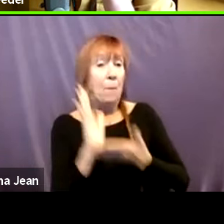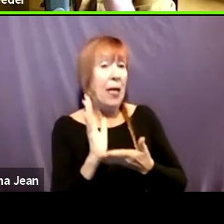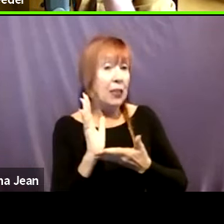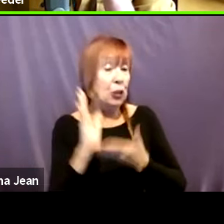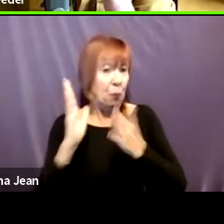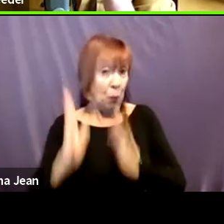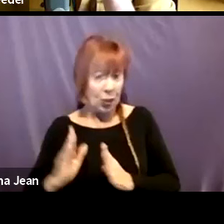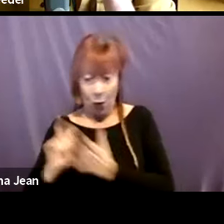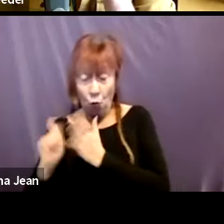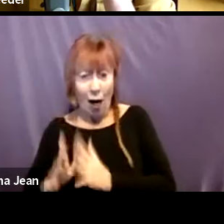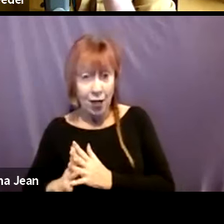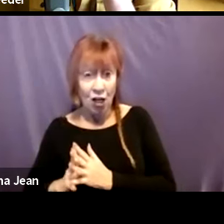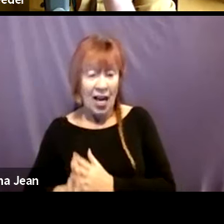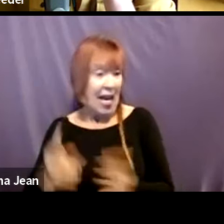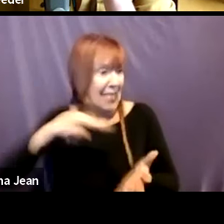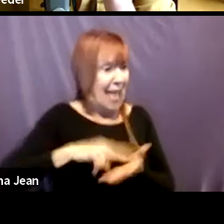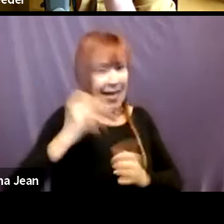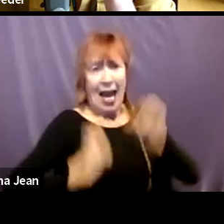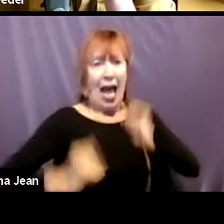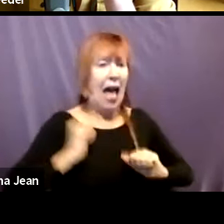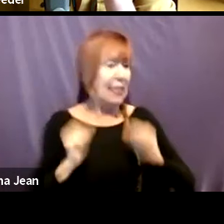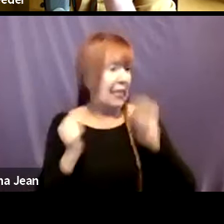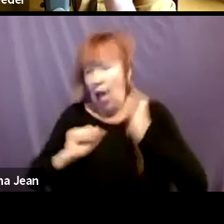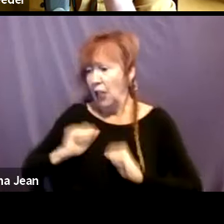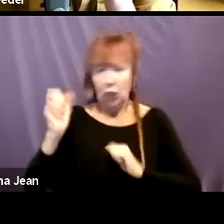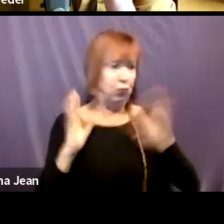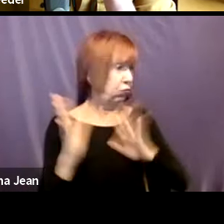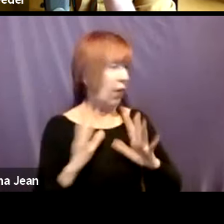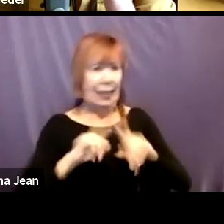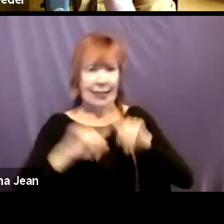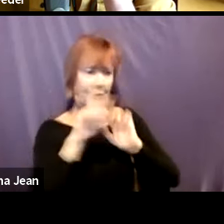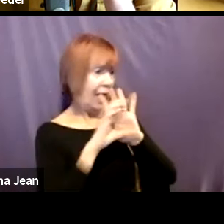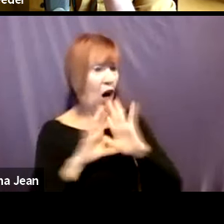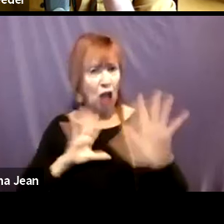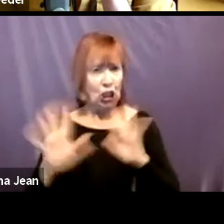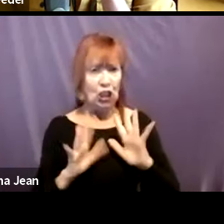so I think you put yourself into your writing. And what I do bring into the room,